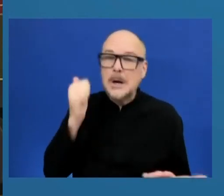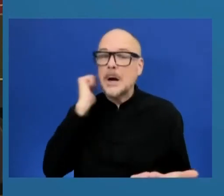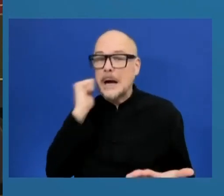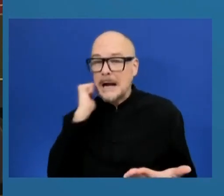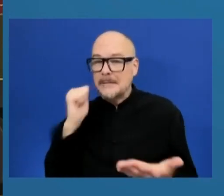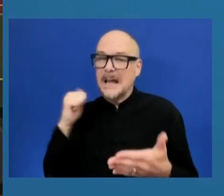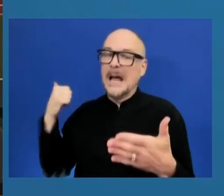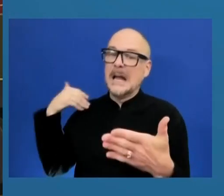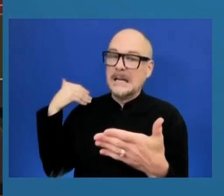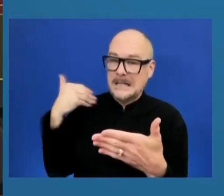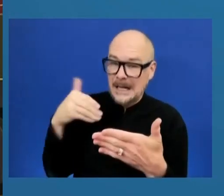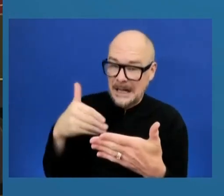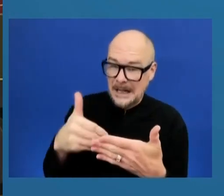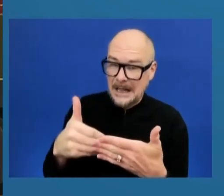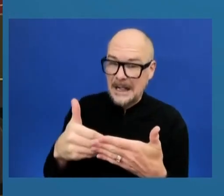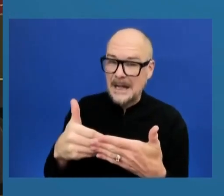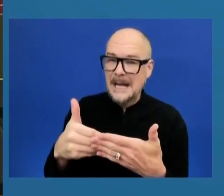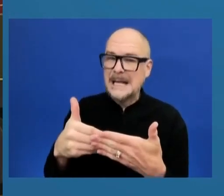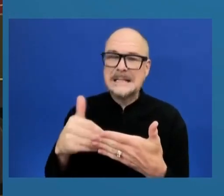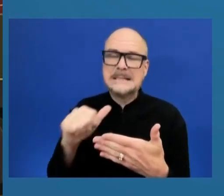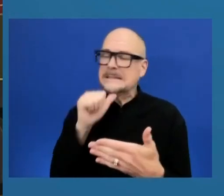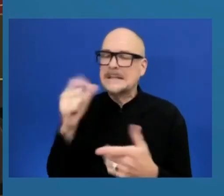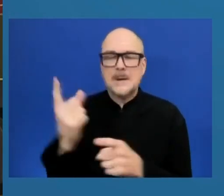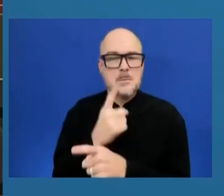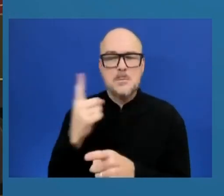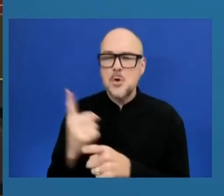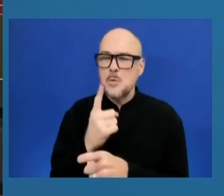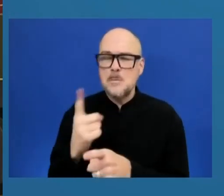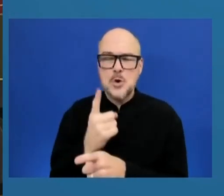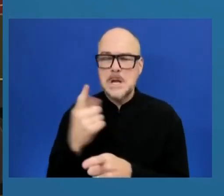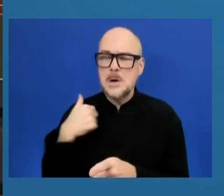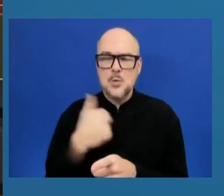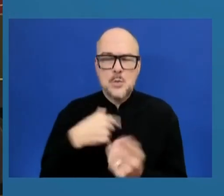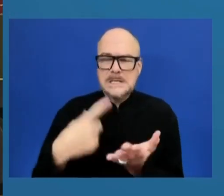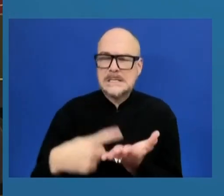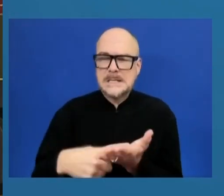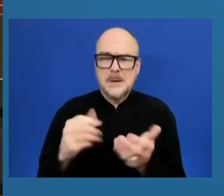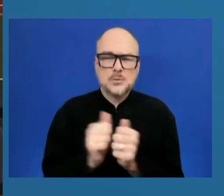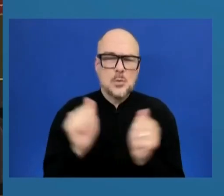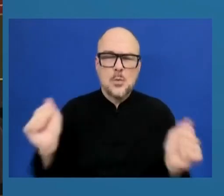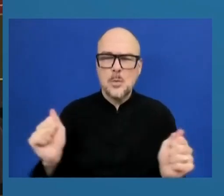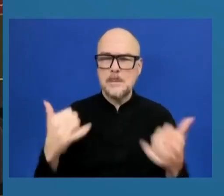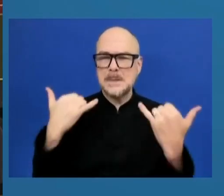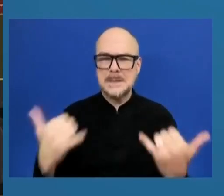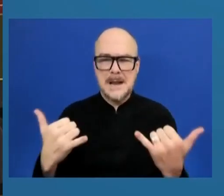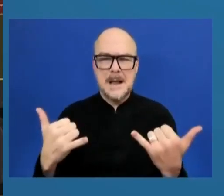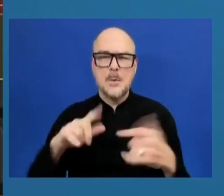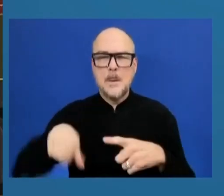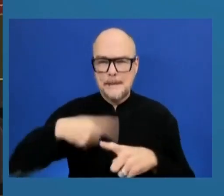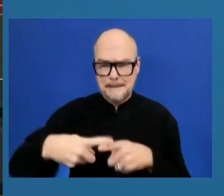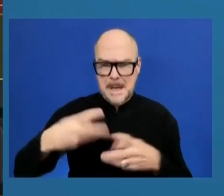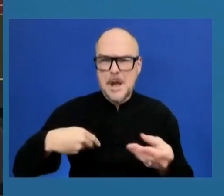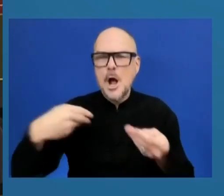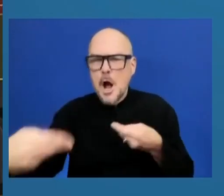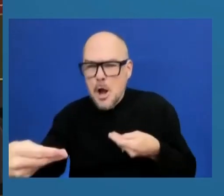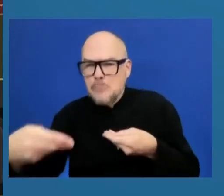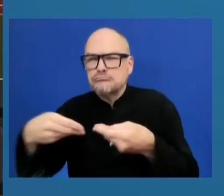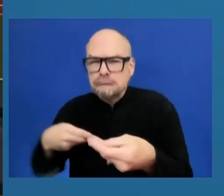um, I don't think it's appropriate that we talk publicly about the give and take that's required, but at some point,